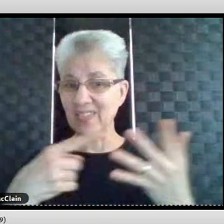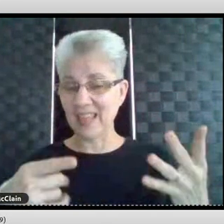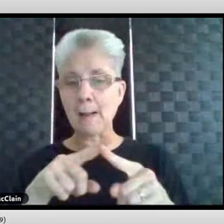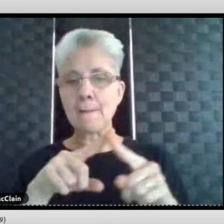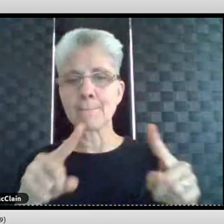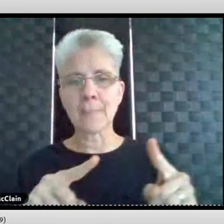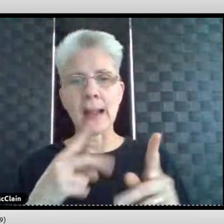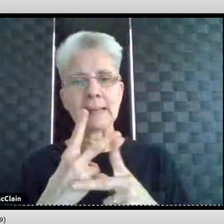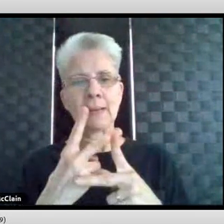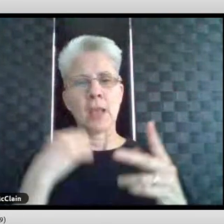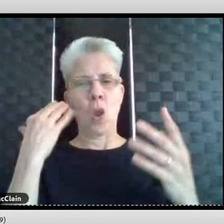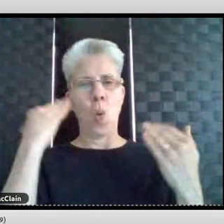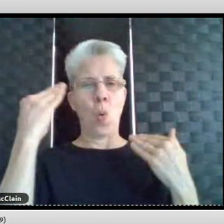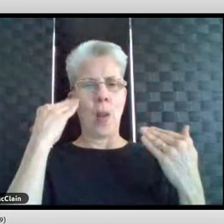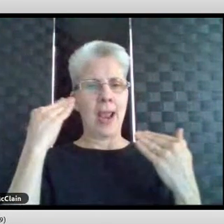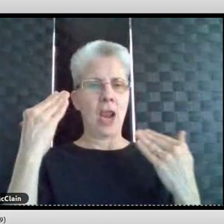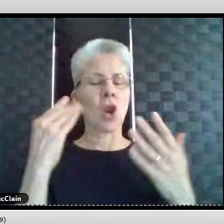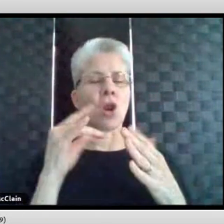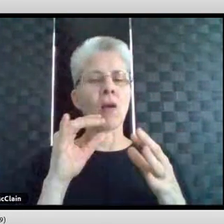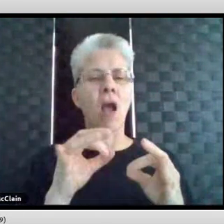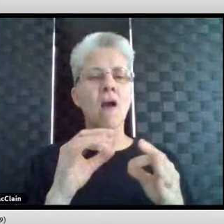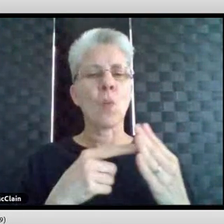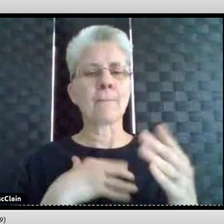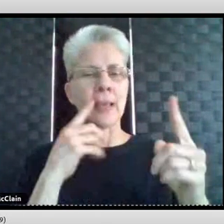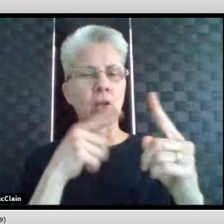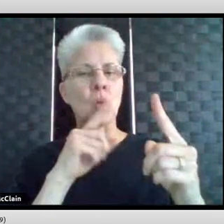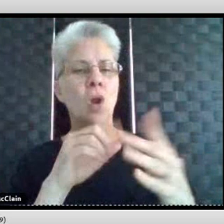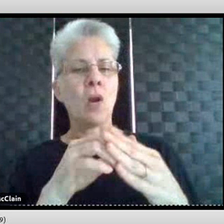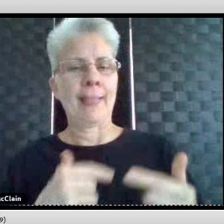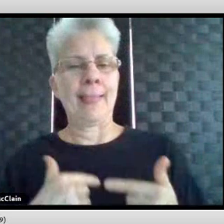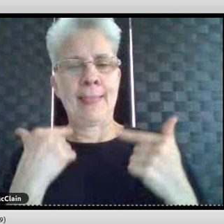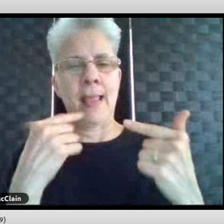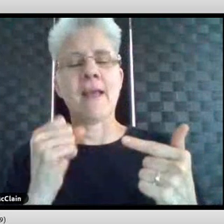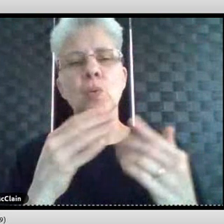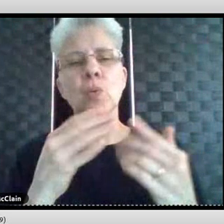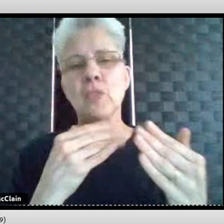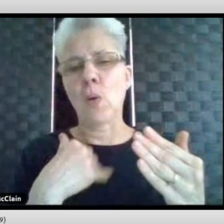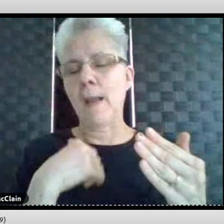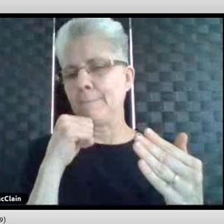but it keeps me aware of what my goals are in life. SO even though I'm not in a category